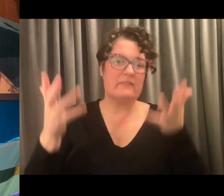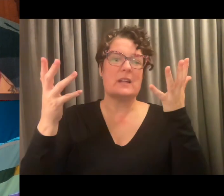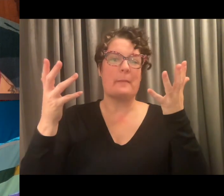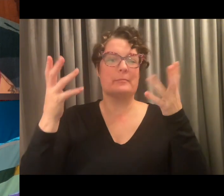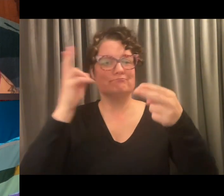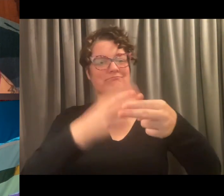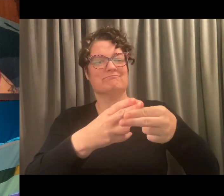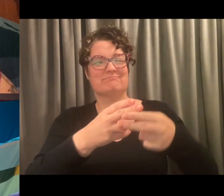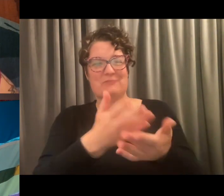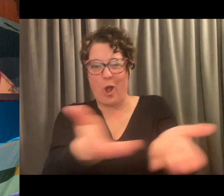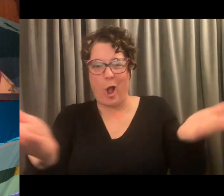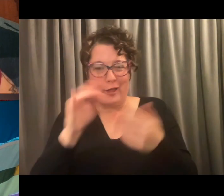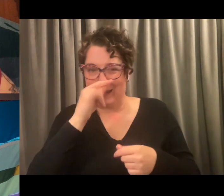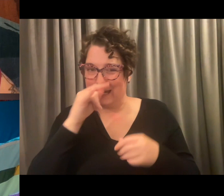the trauma that they're living with.